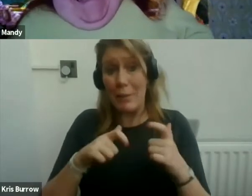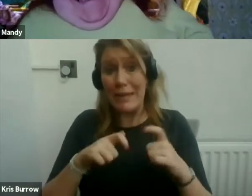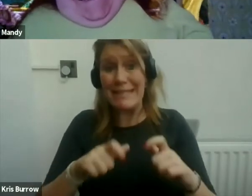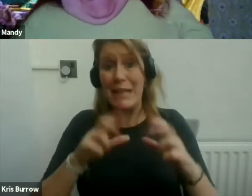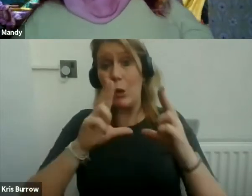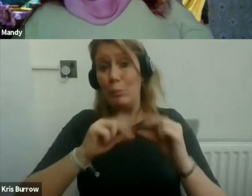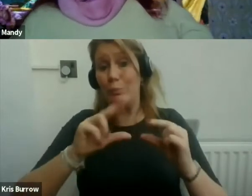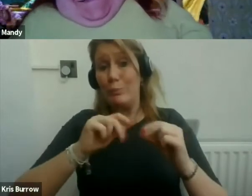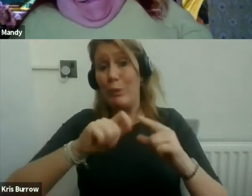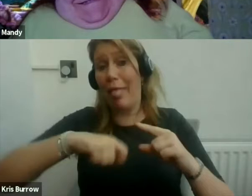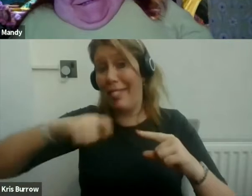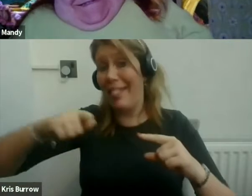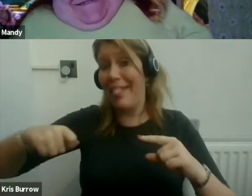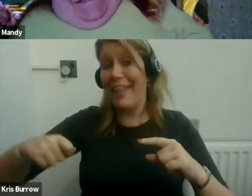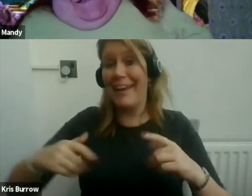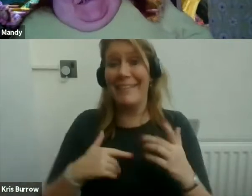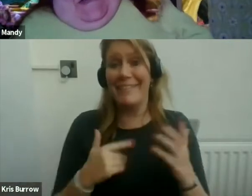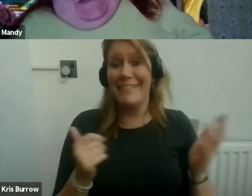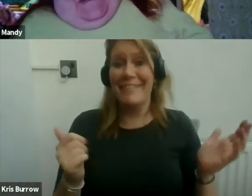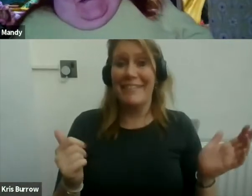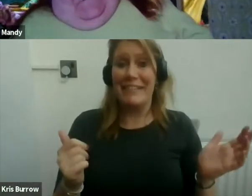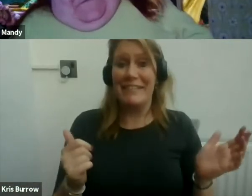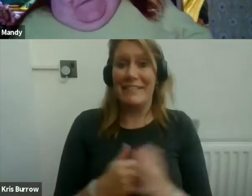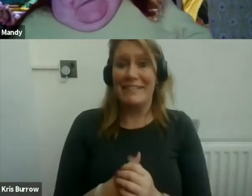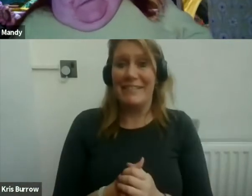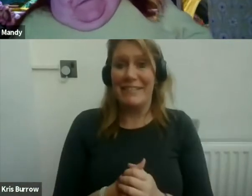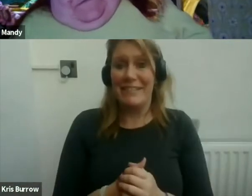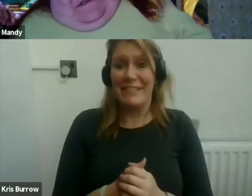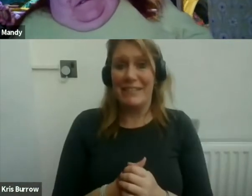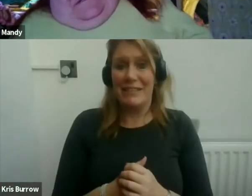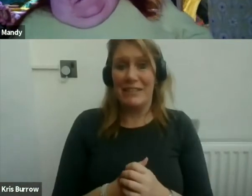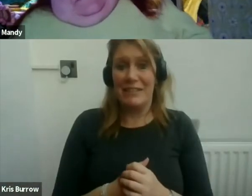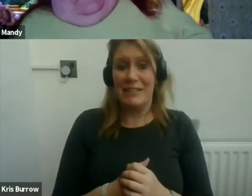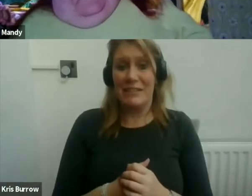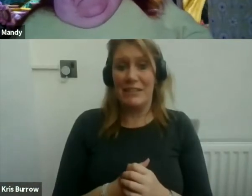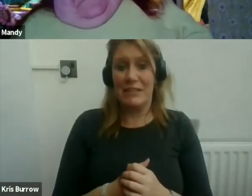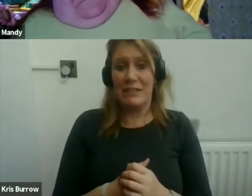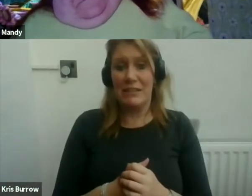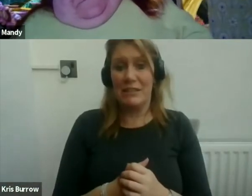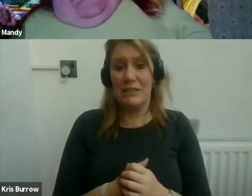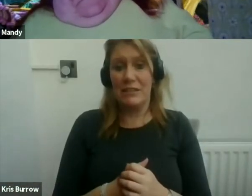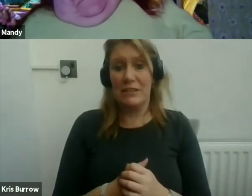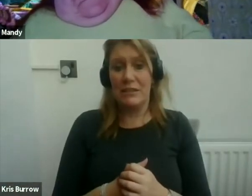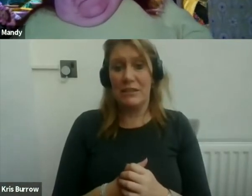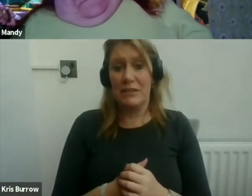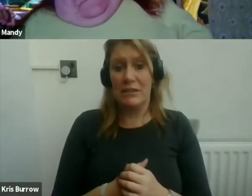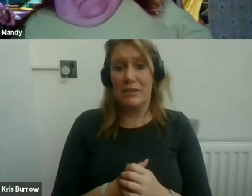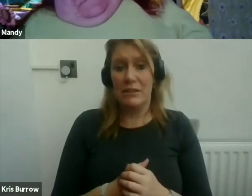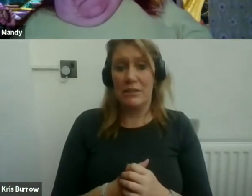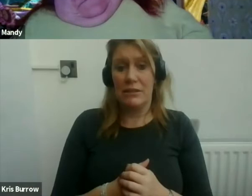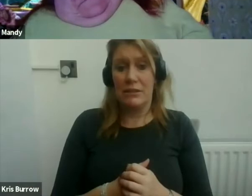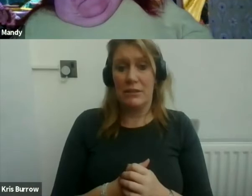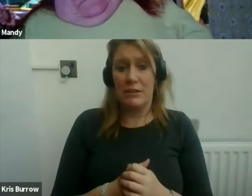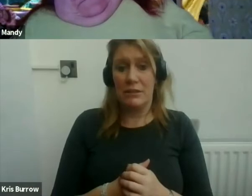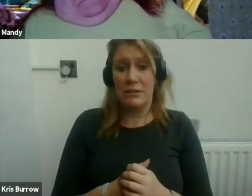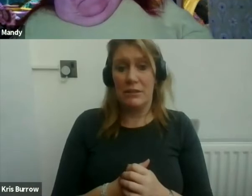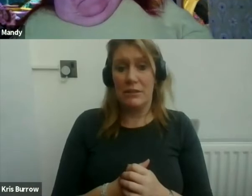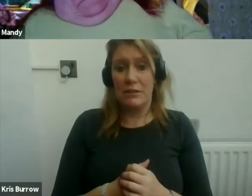still whittering on, you are all right love. Yeah, we're still chatting. So